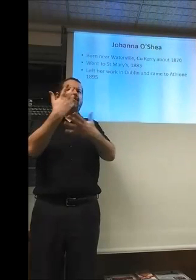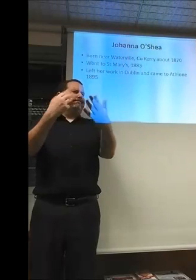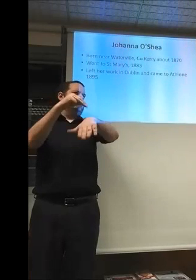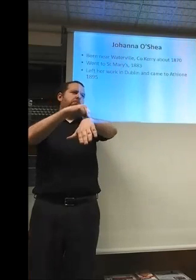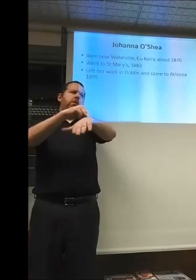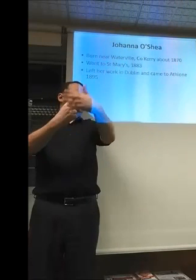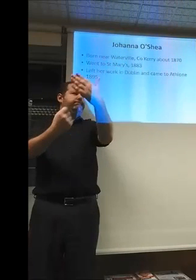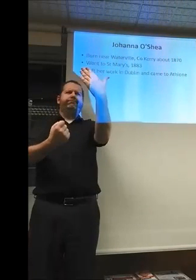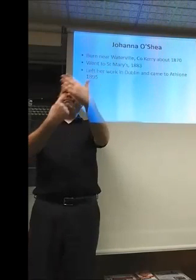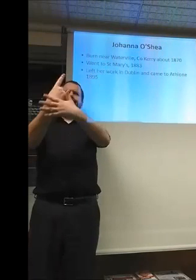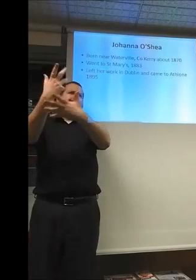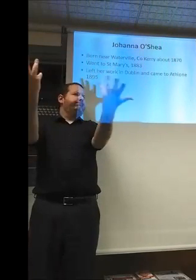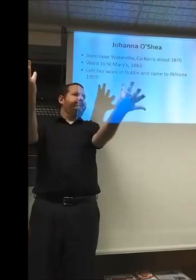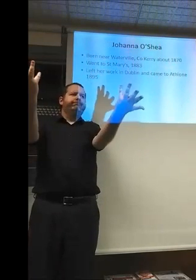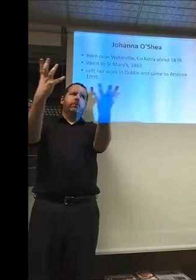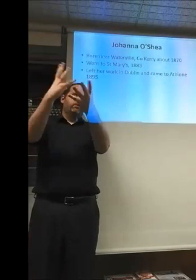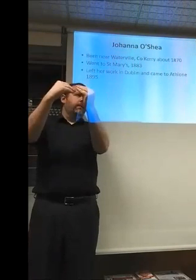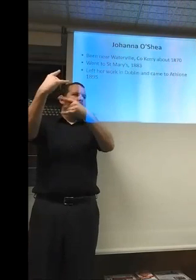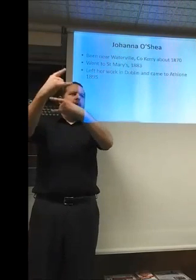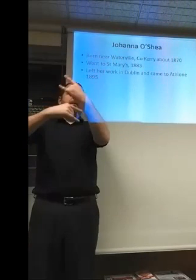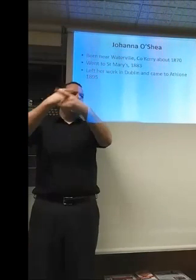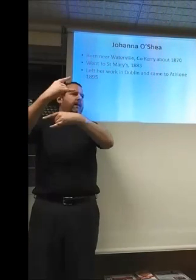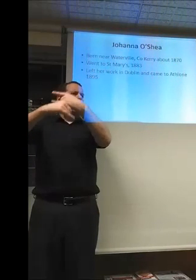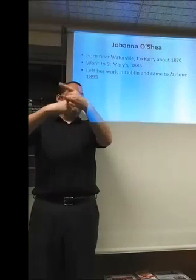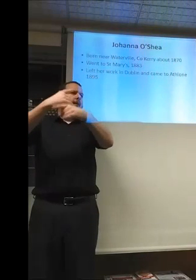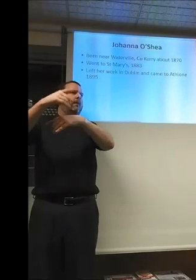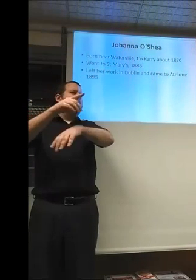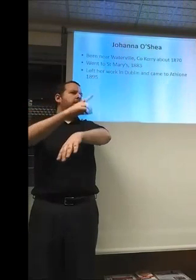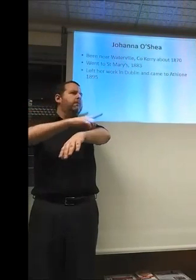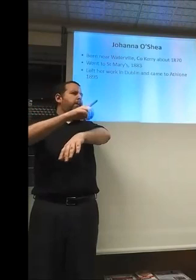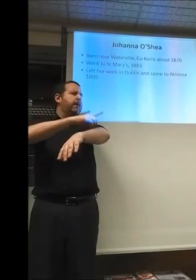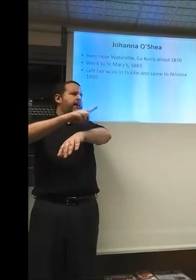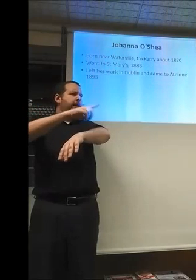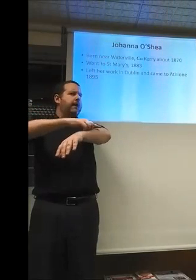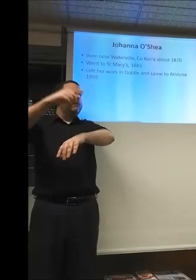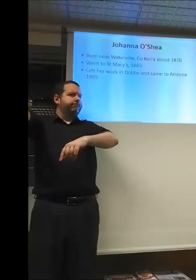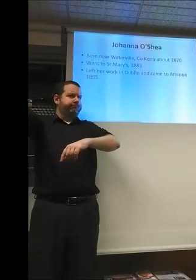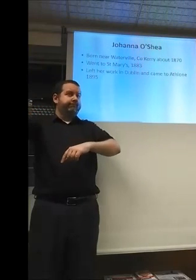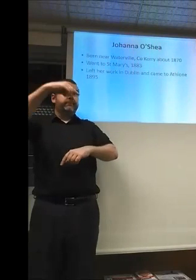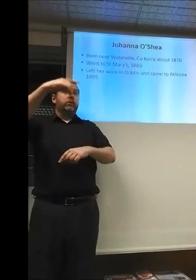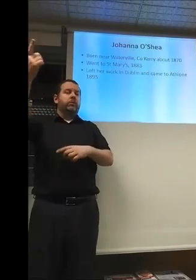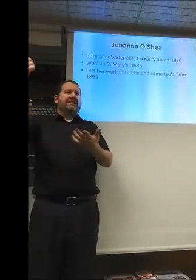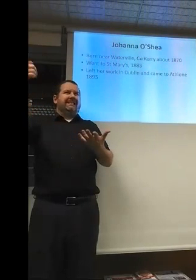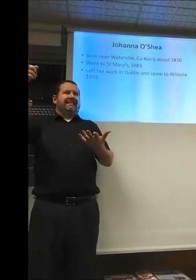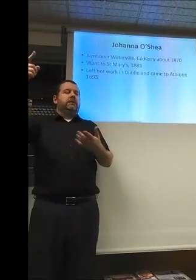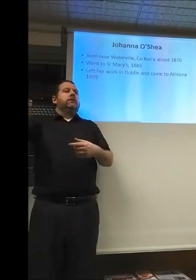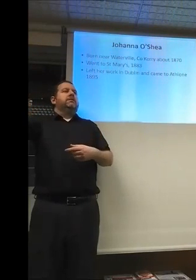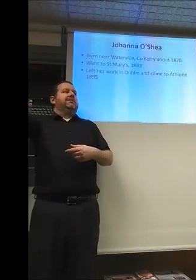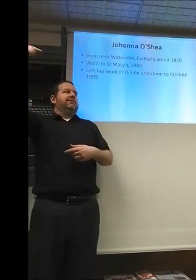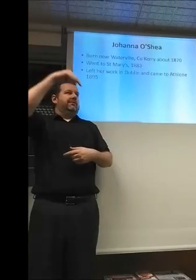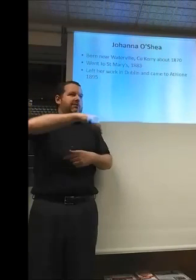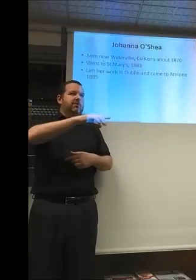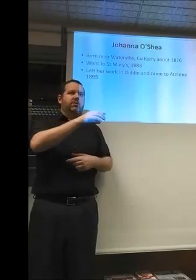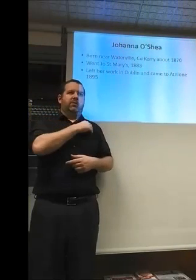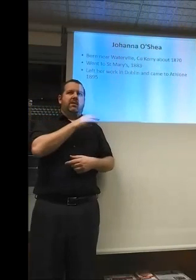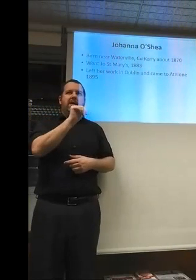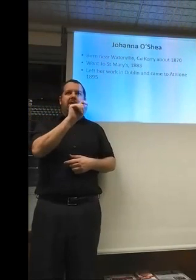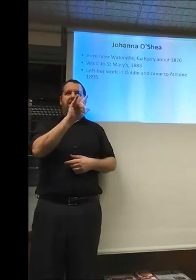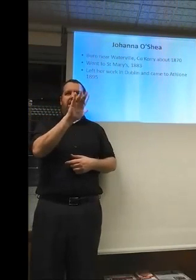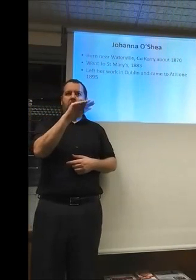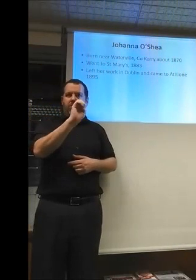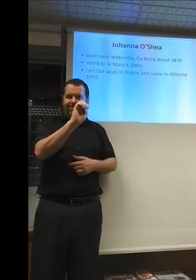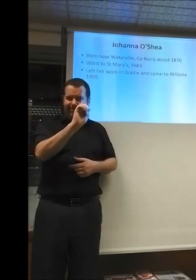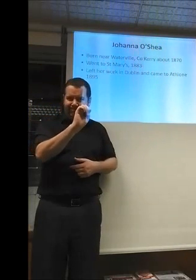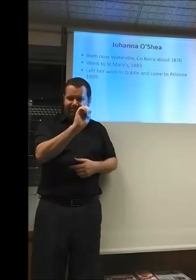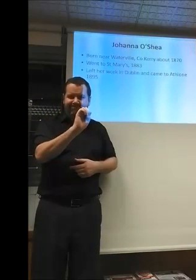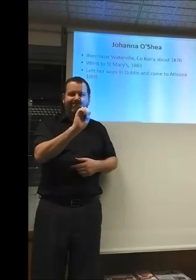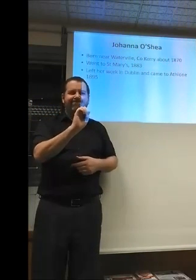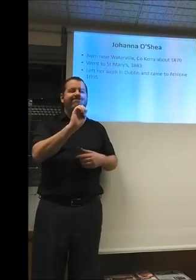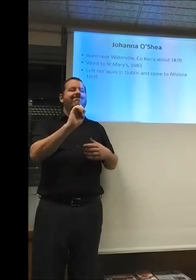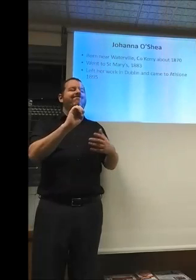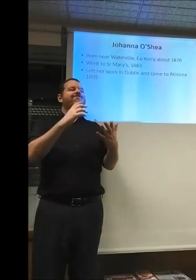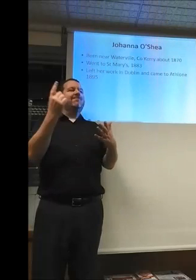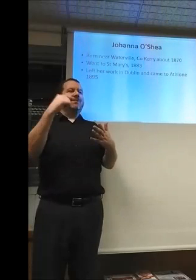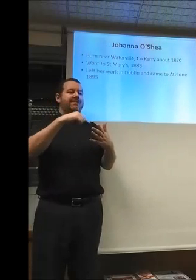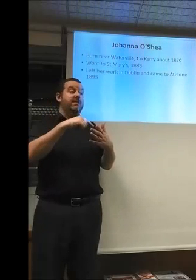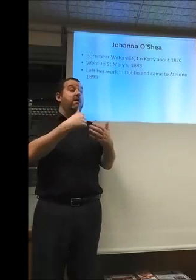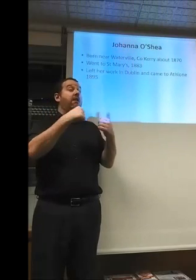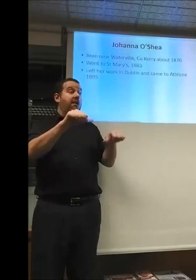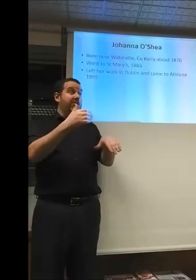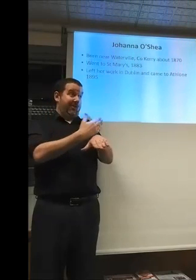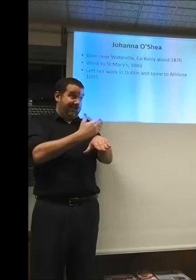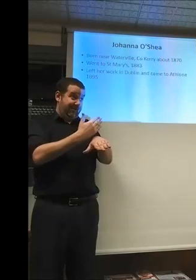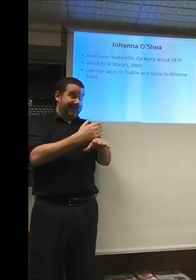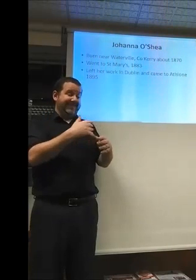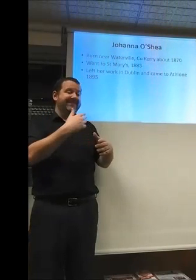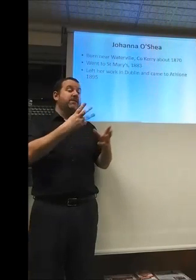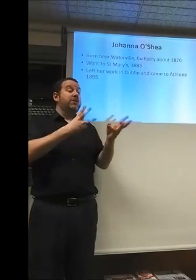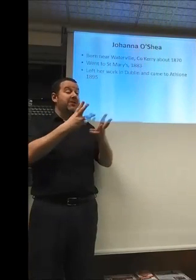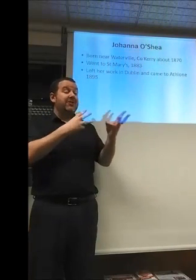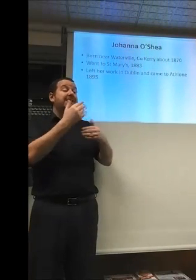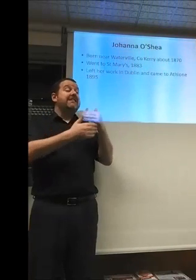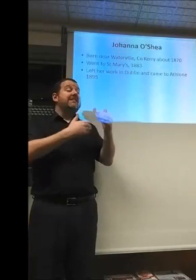in and John Kean still hadn’t a clue so they had to declare him insane he just wasn’t